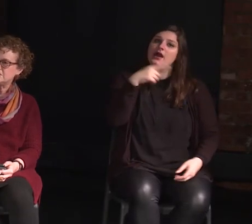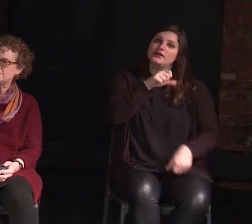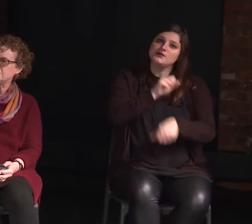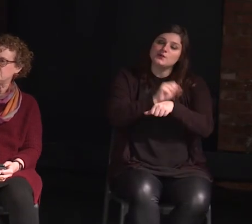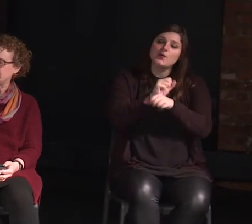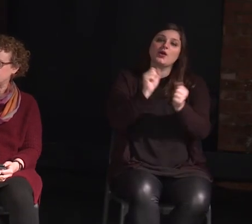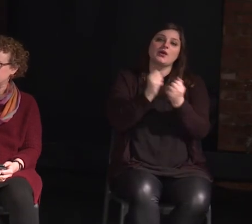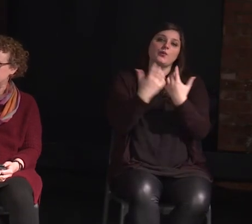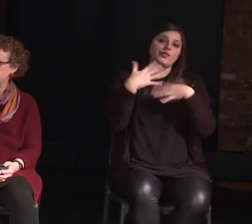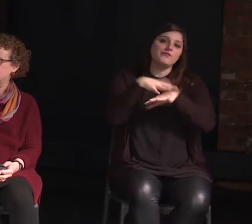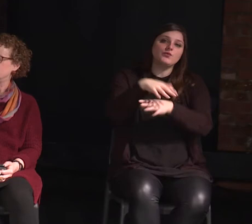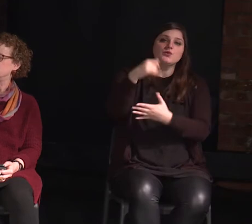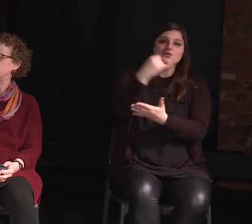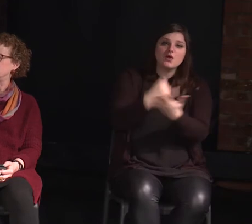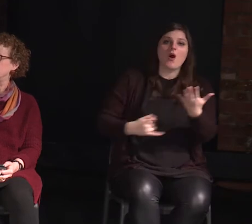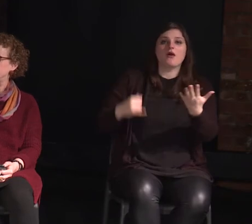Culture and Social Change.